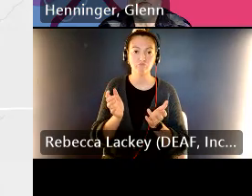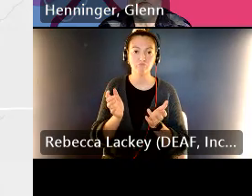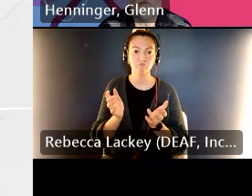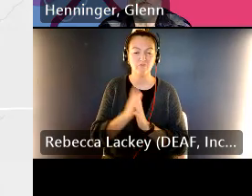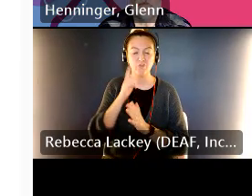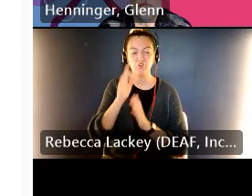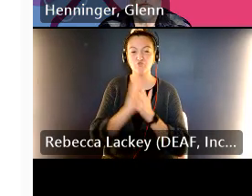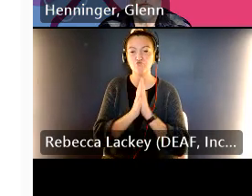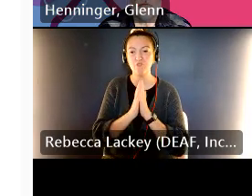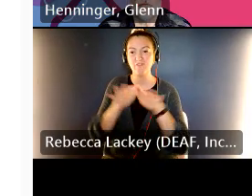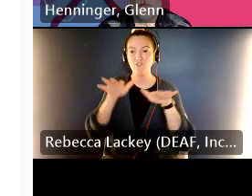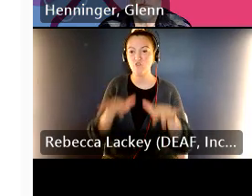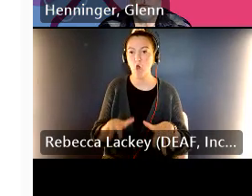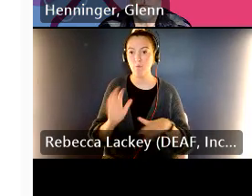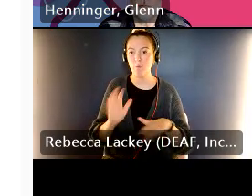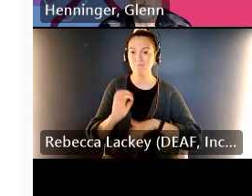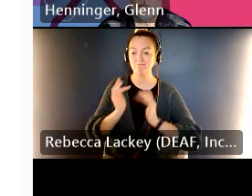get you a lot more information.